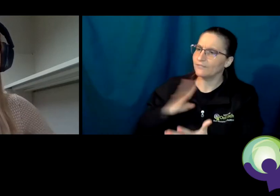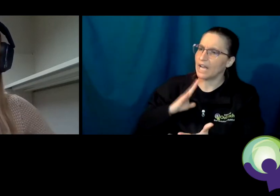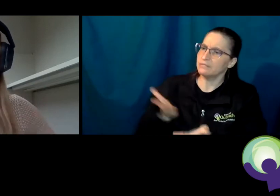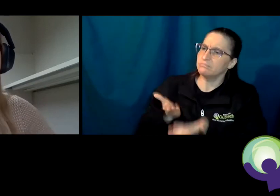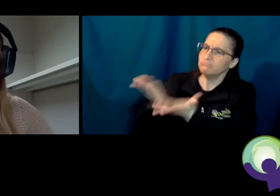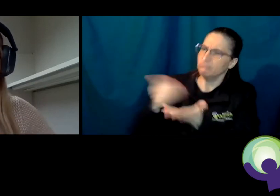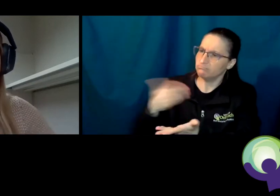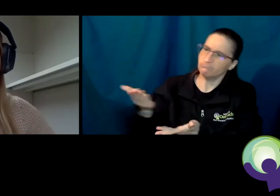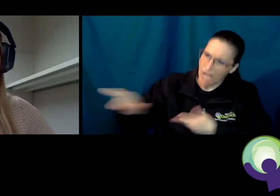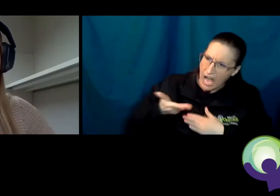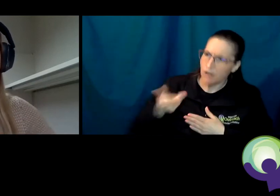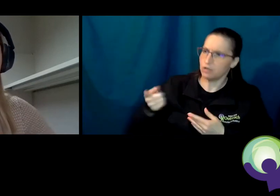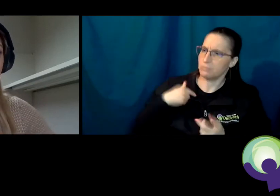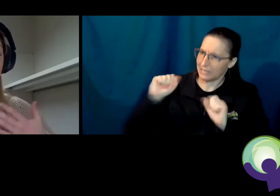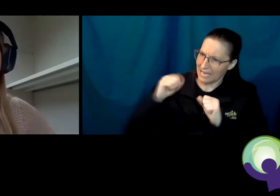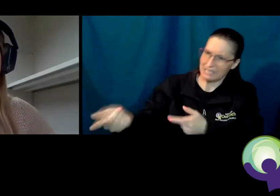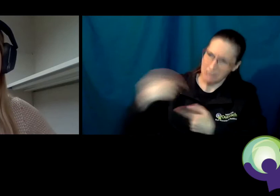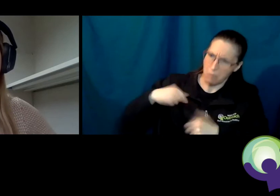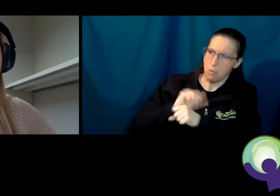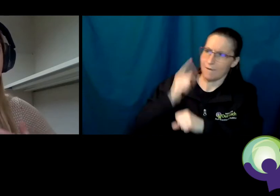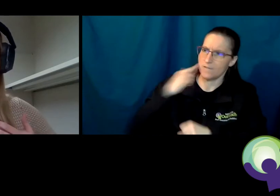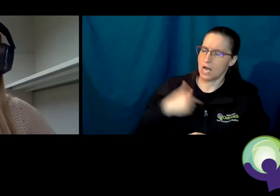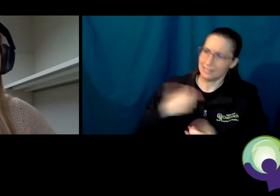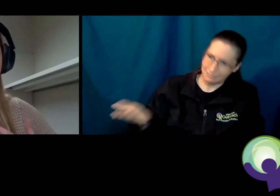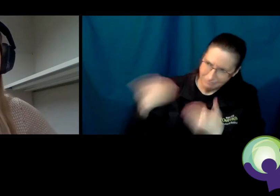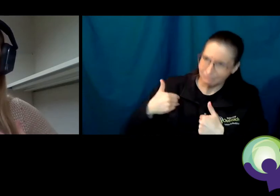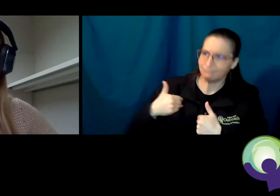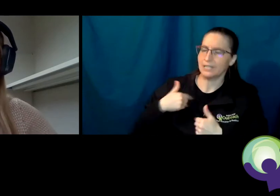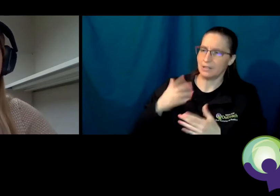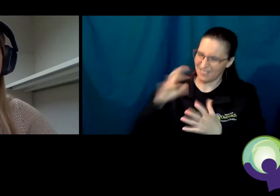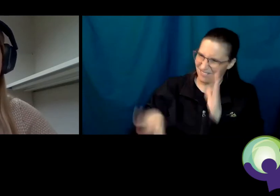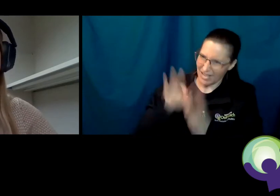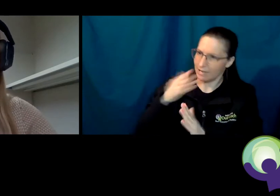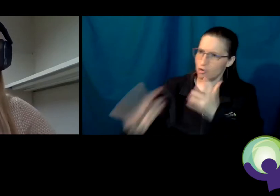yes, we have opportunities for you. We want to help you. Let's find where you would fit in Kwik Trip.